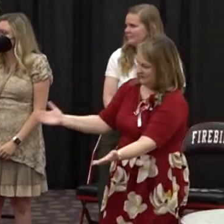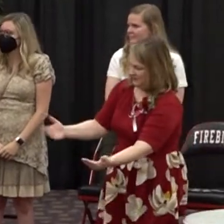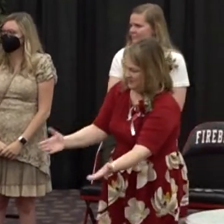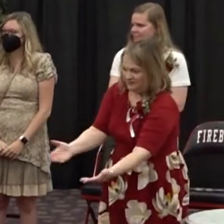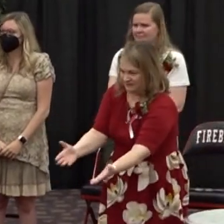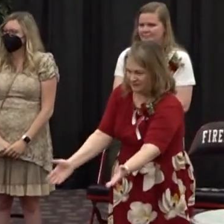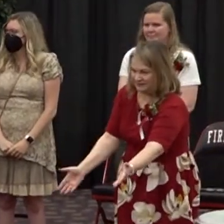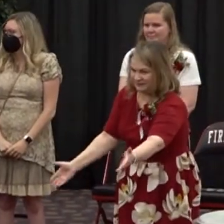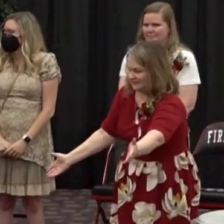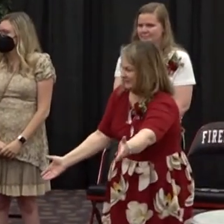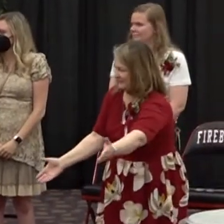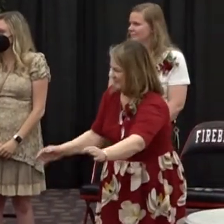Come on in closer for a picture.